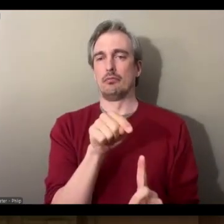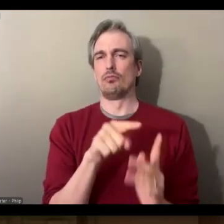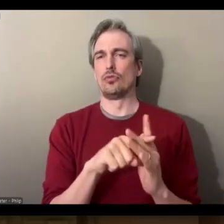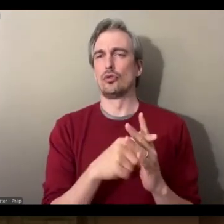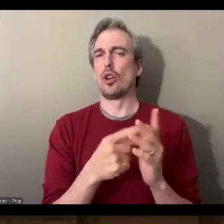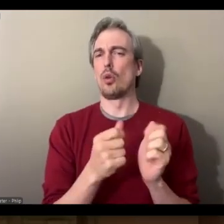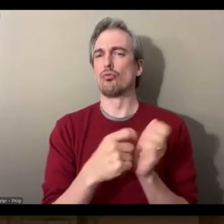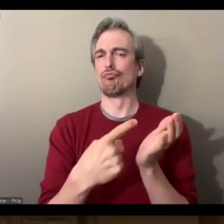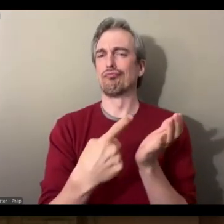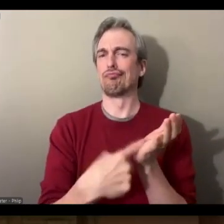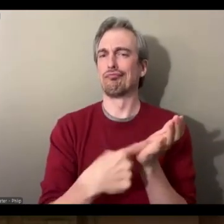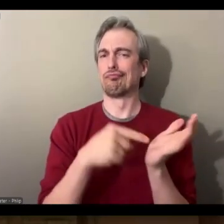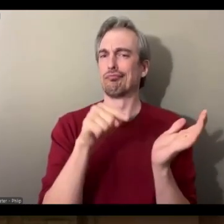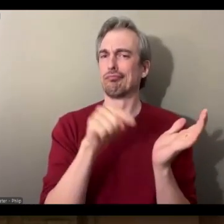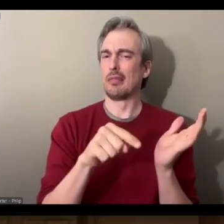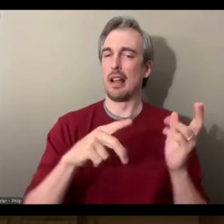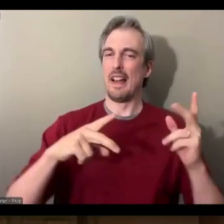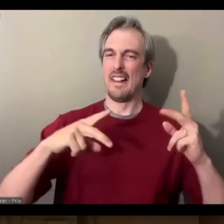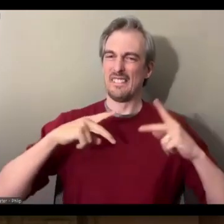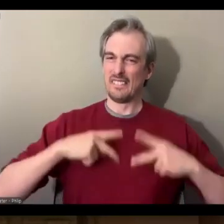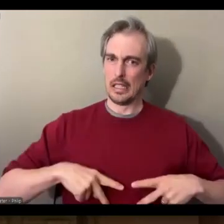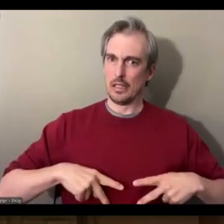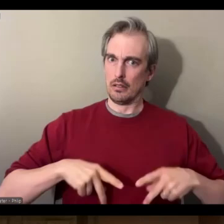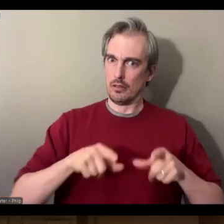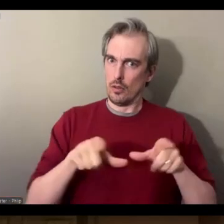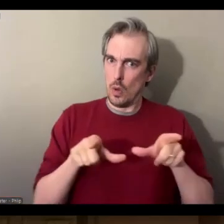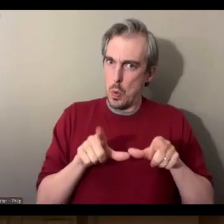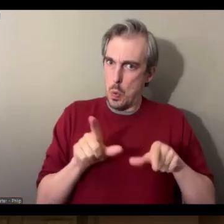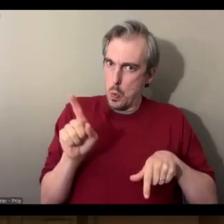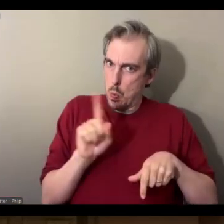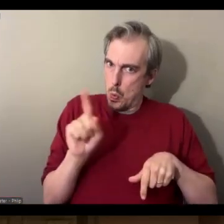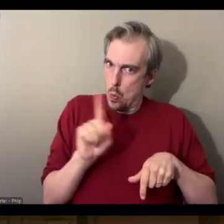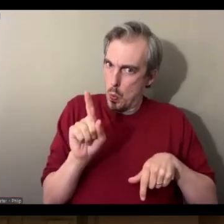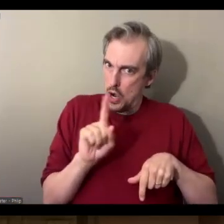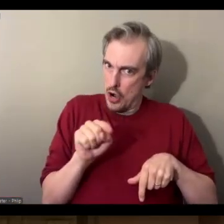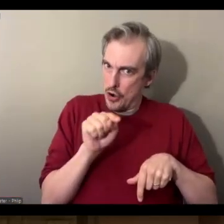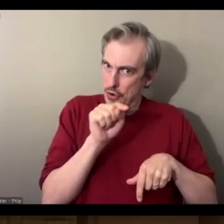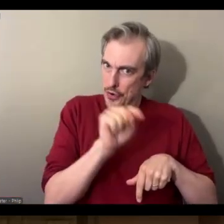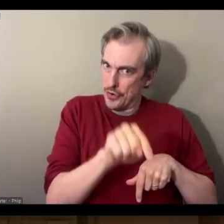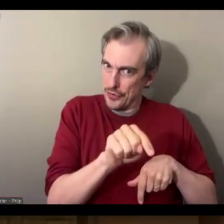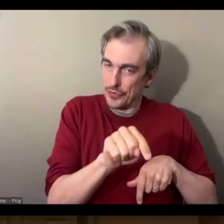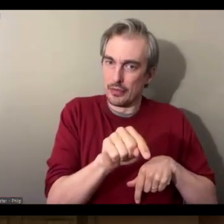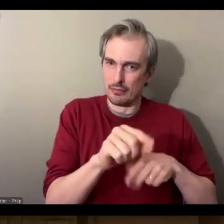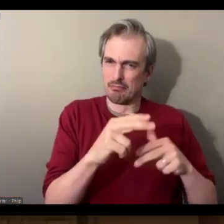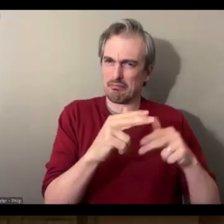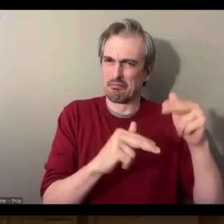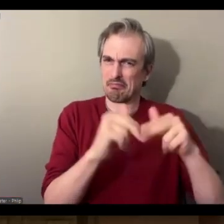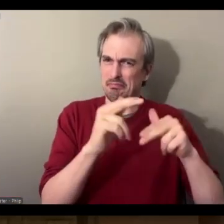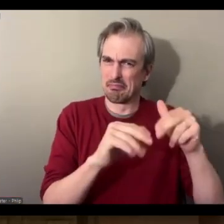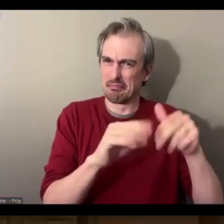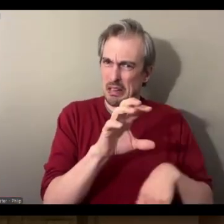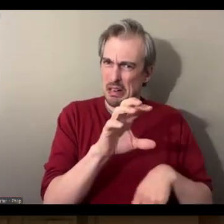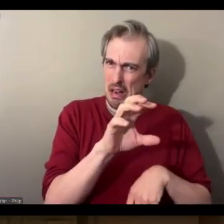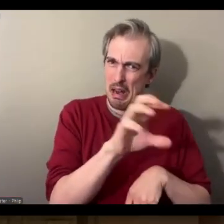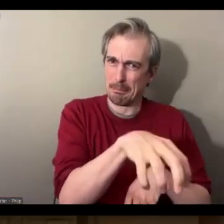of how it came to be. So PAC NYC is located... And you can see it in this photo, in the lower